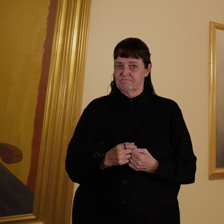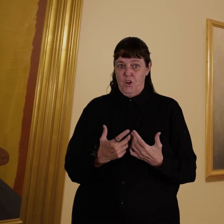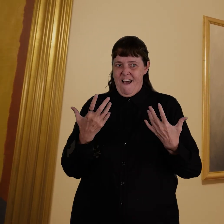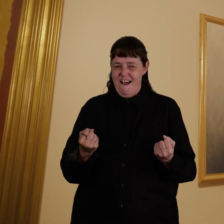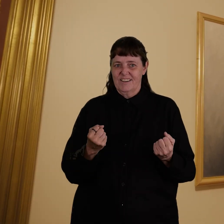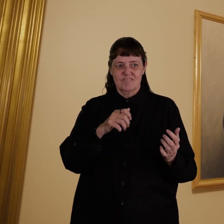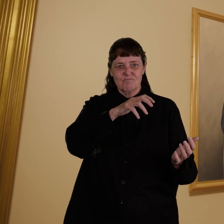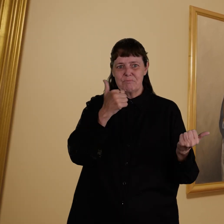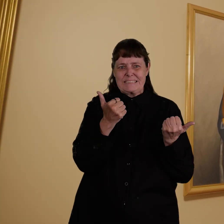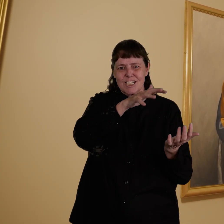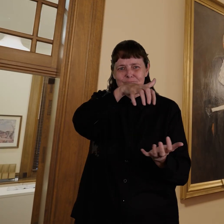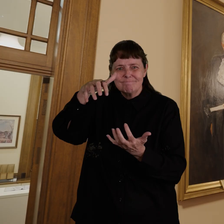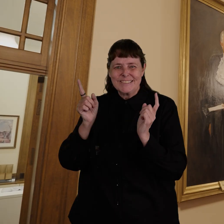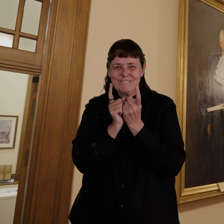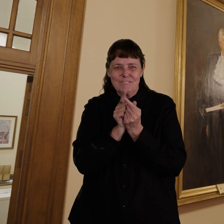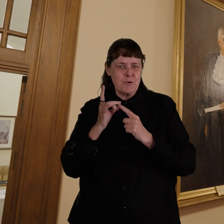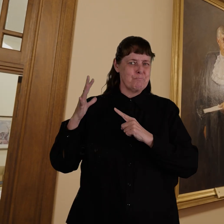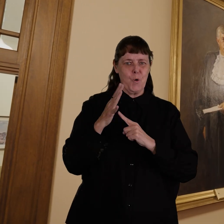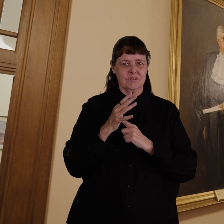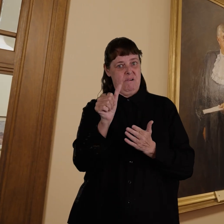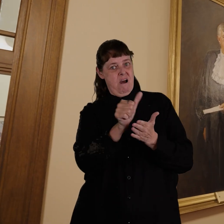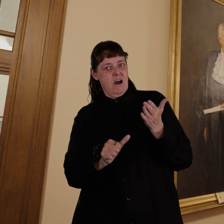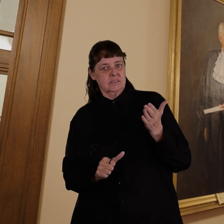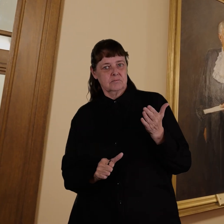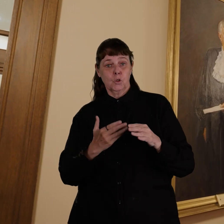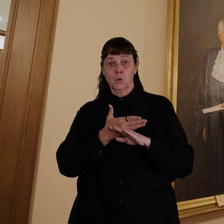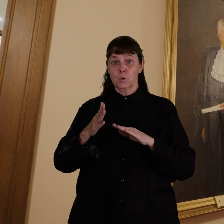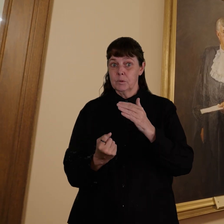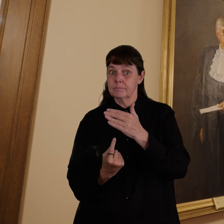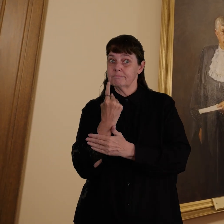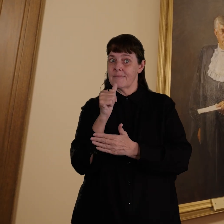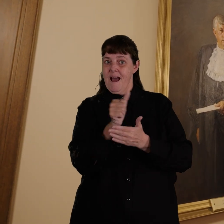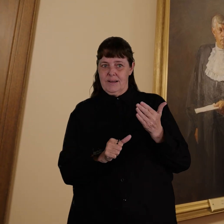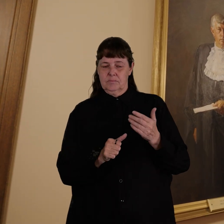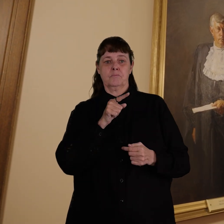of prominent artists and new and emerging artists, so we have presidents portraits